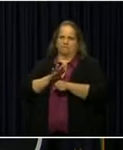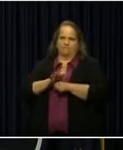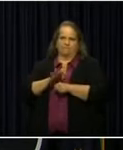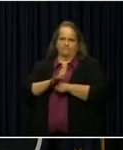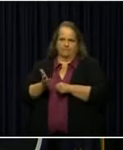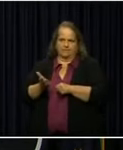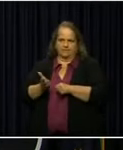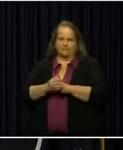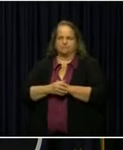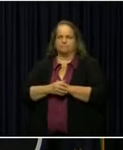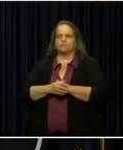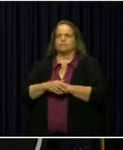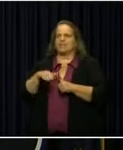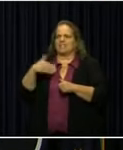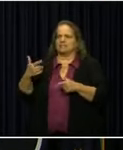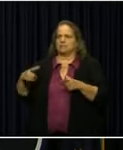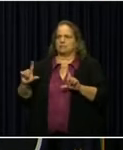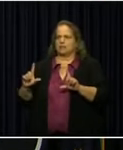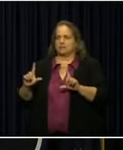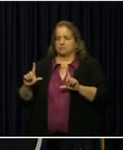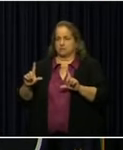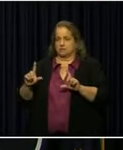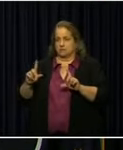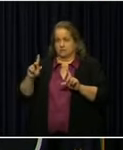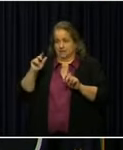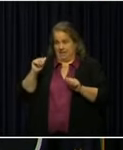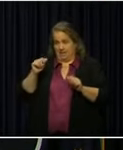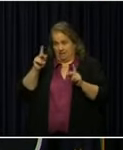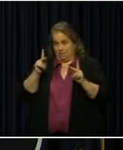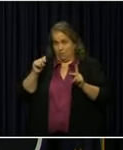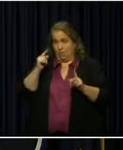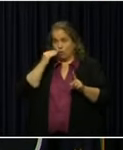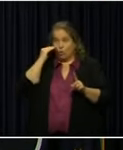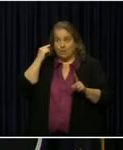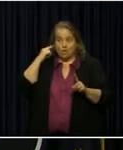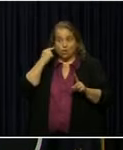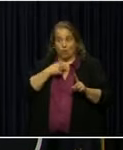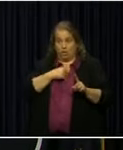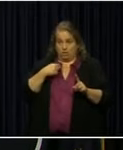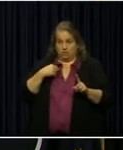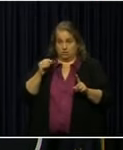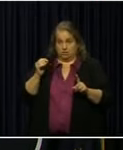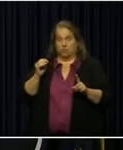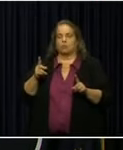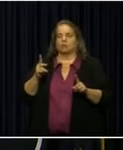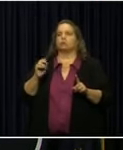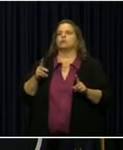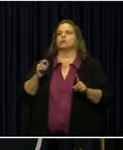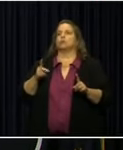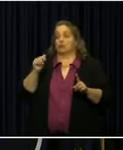OSOSCOPY, A SURGERY, PROBABLY YOU NEED TO BE TESTED BEFORE YOU HAVE THAT PROCEDURE. THINGS YOU WOULDN'T HAVE NORMALLY DONE, YOU'RE GOING TO